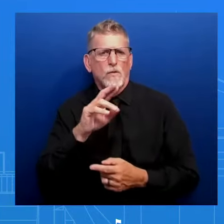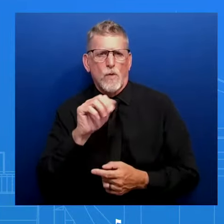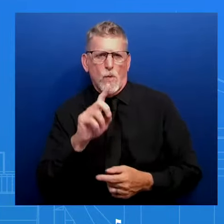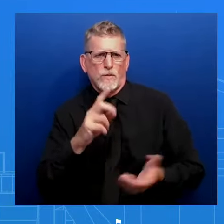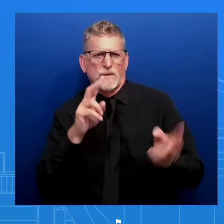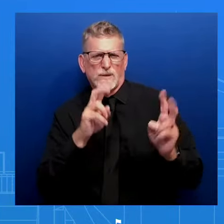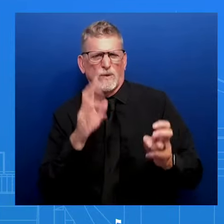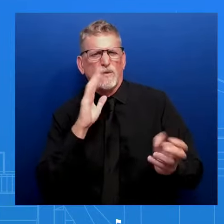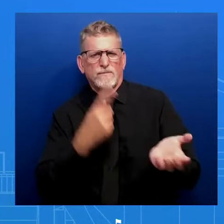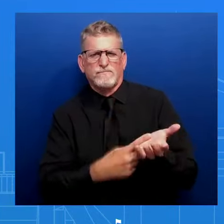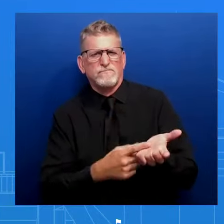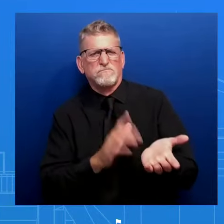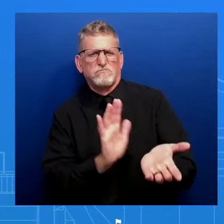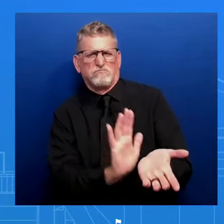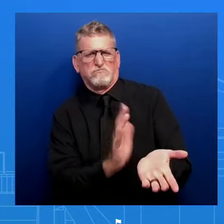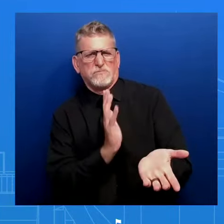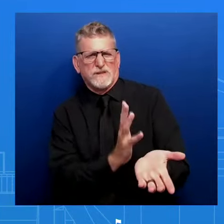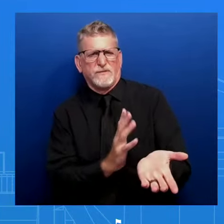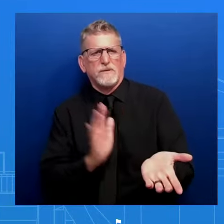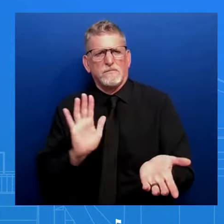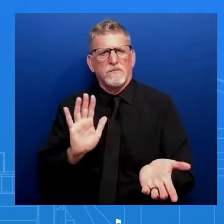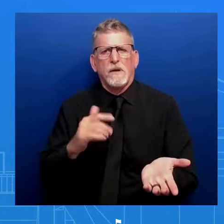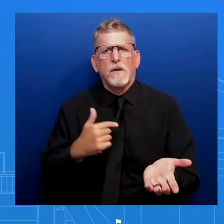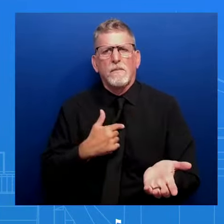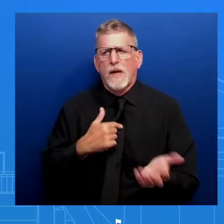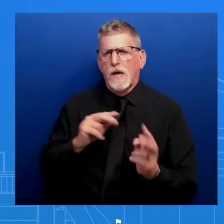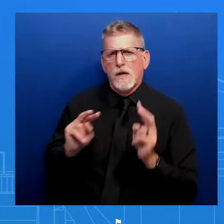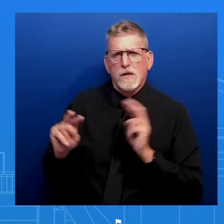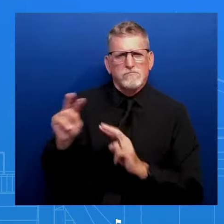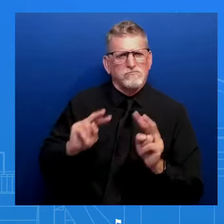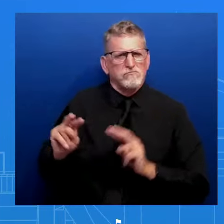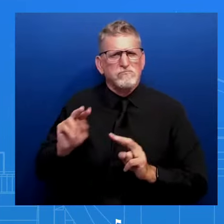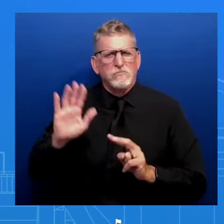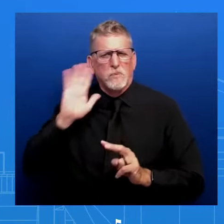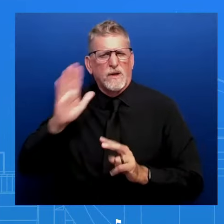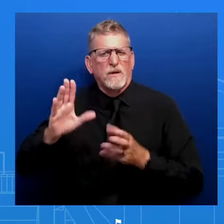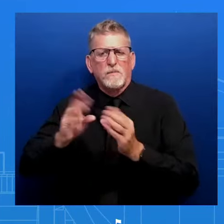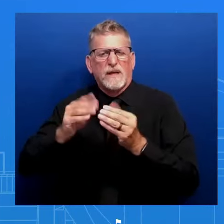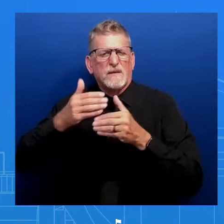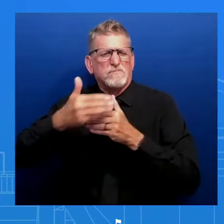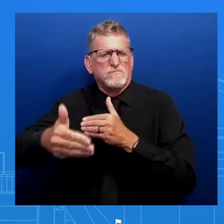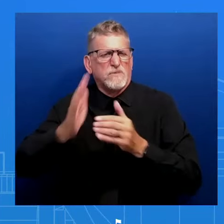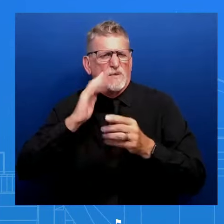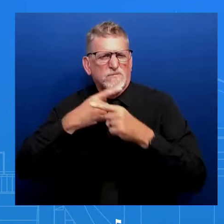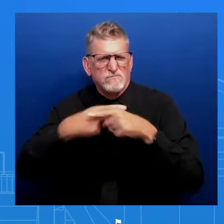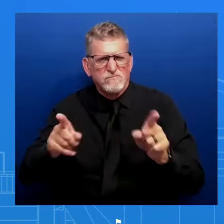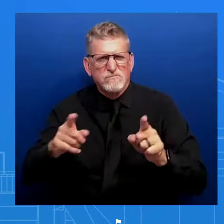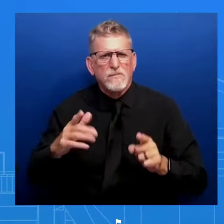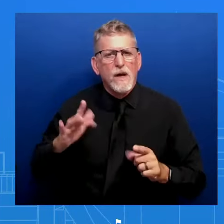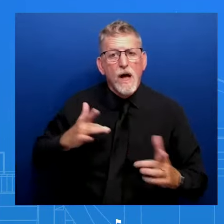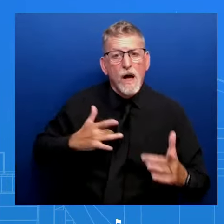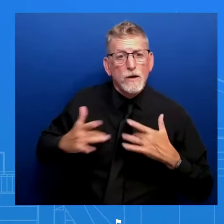and perspectives and challenges with respect to the PRC. But in terms of specific agenda items, I don't have anything beyond that.